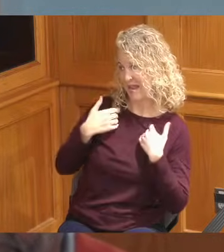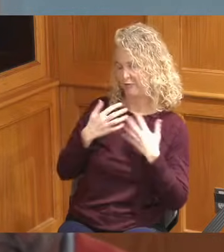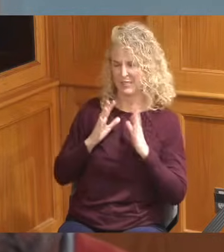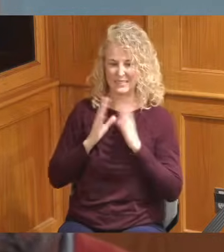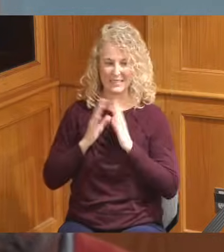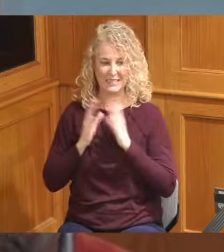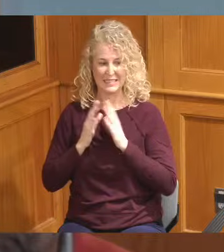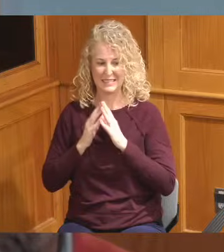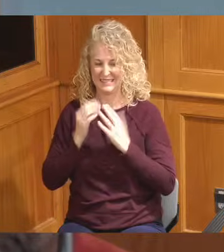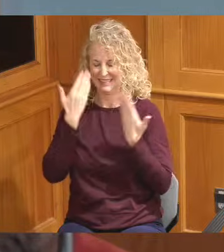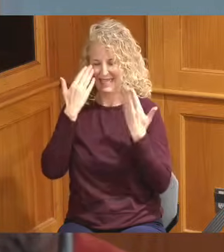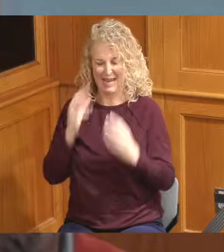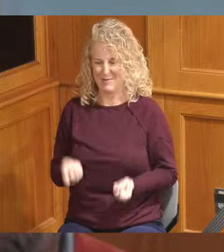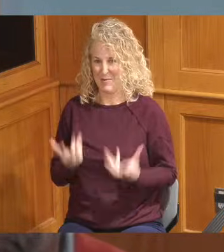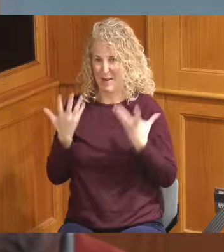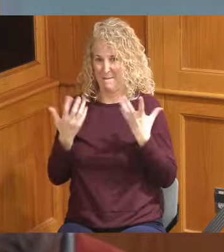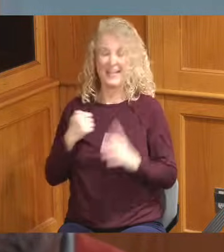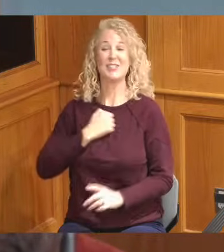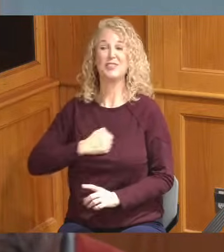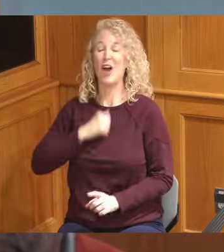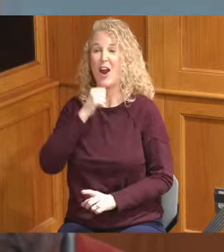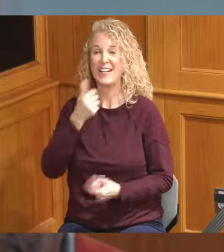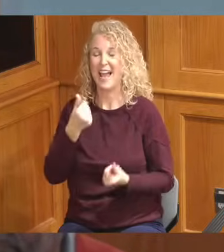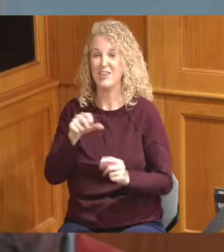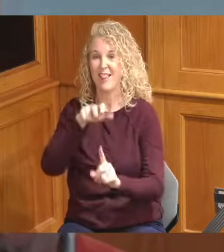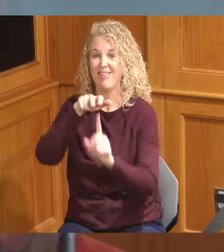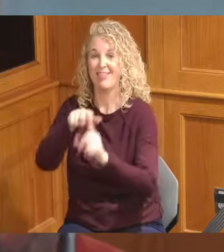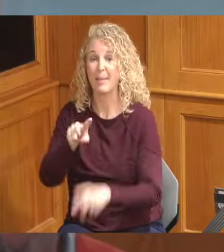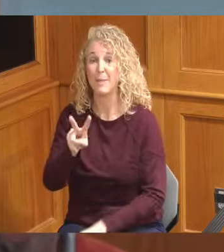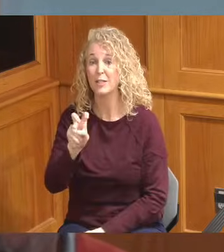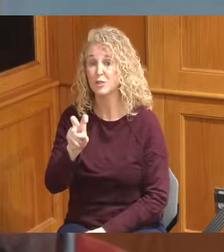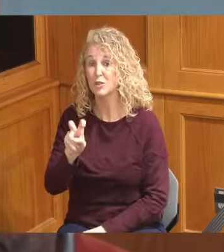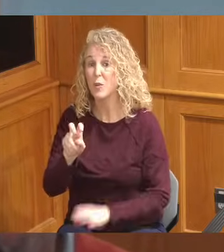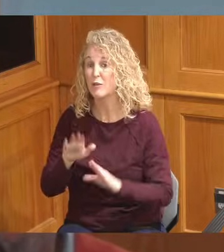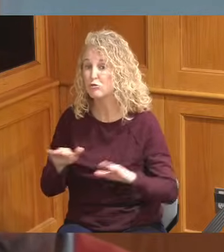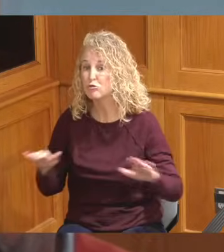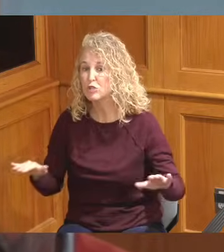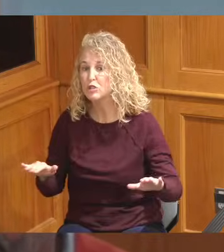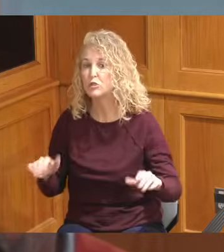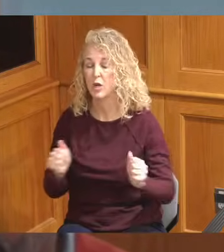not not on top of my Sorry, I didn't want to put you on the spot, but 200 children. Yes. With this